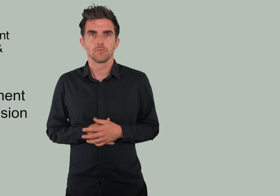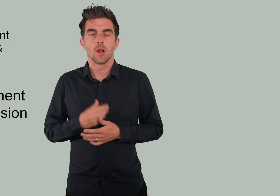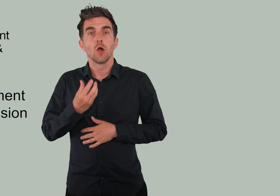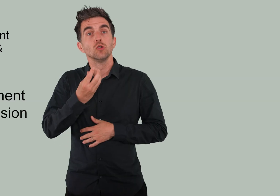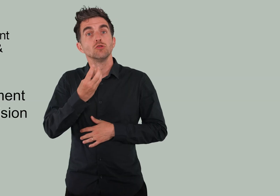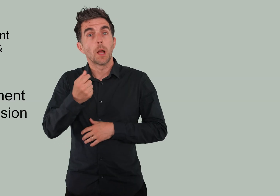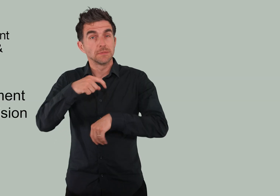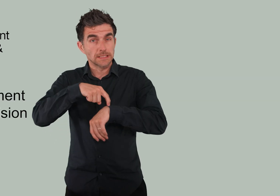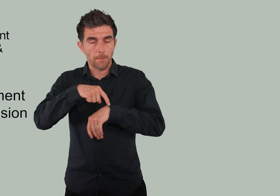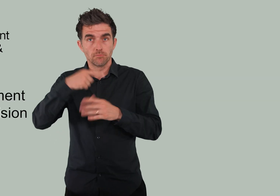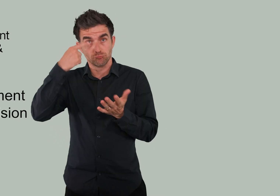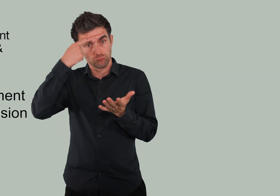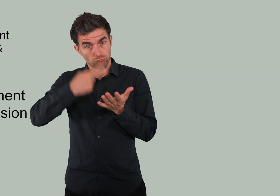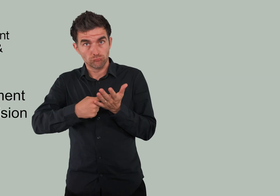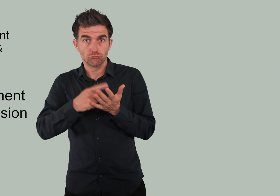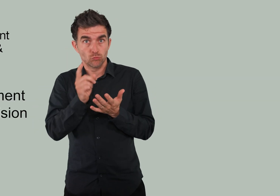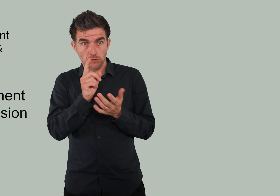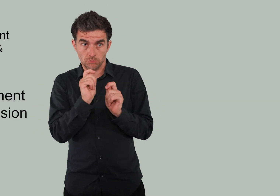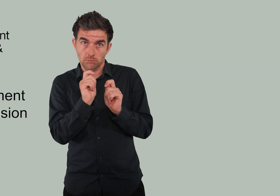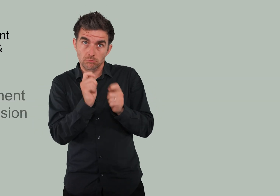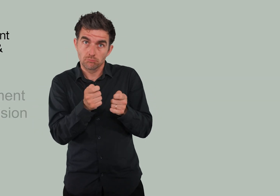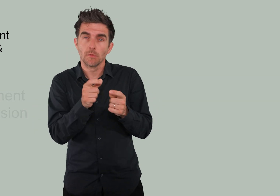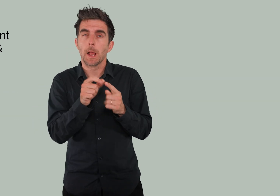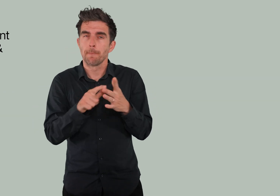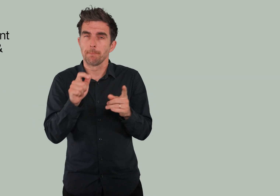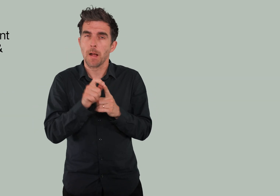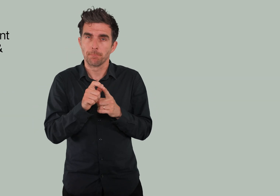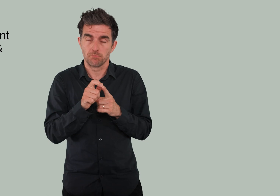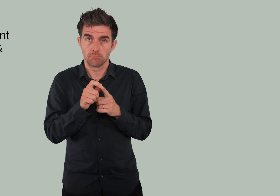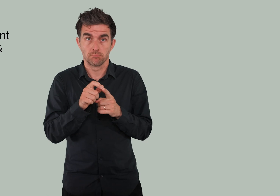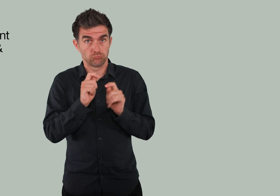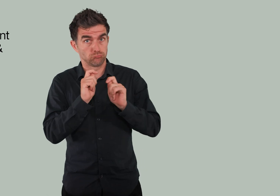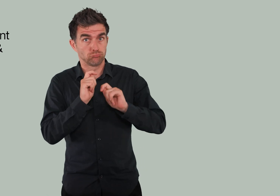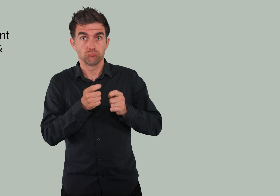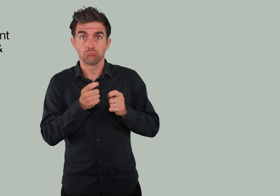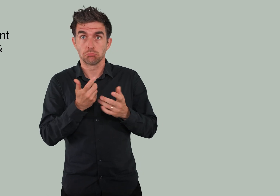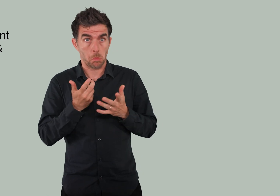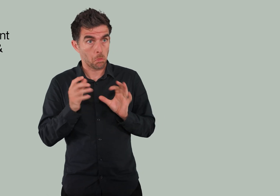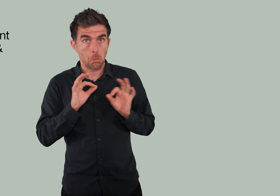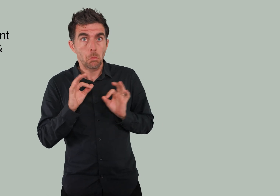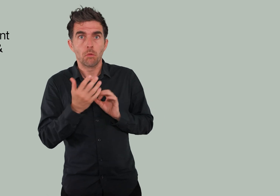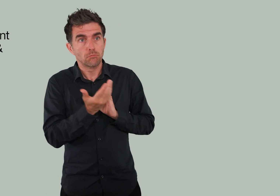6.37 Sometimes a decision on the award of PIP can be made without